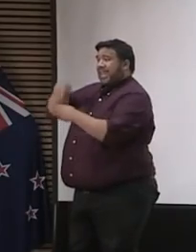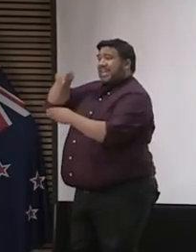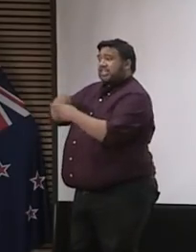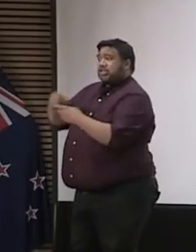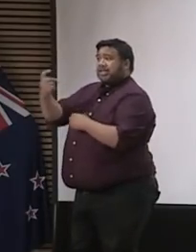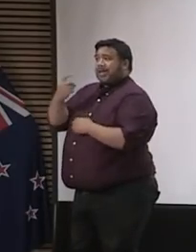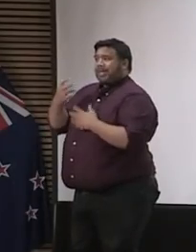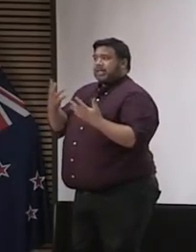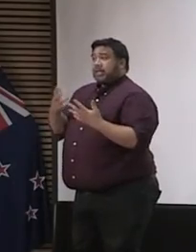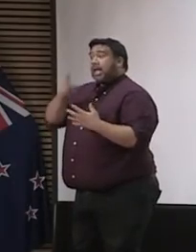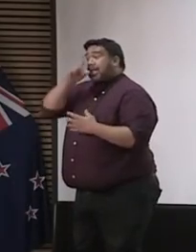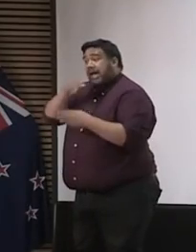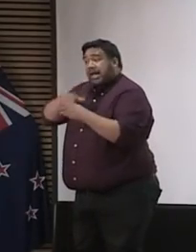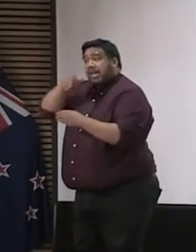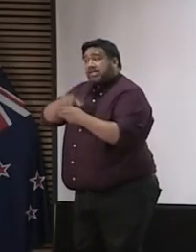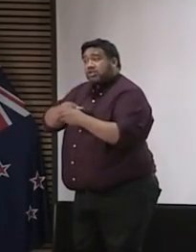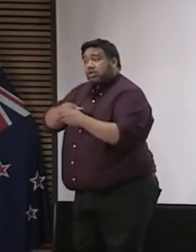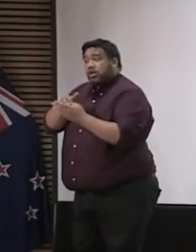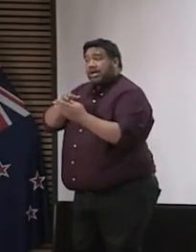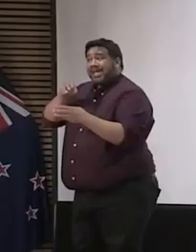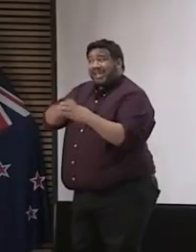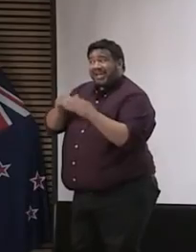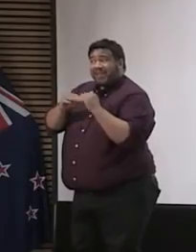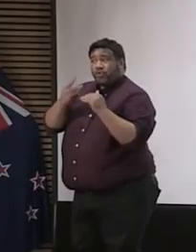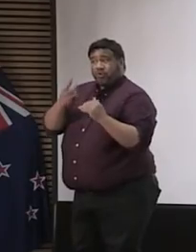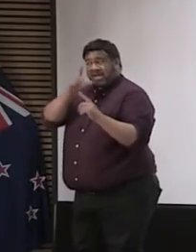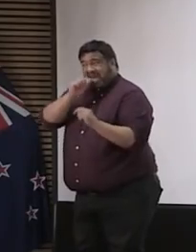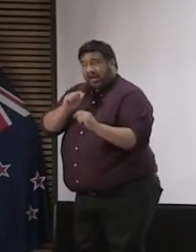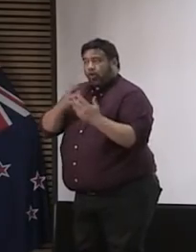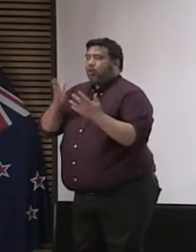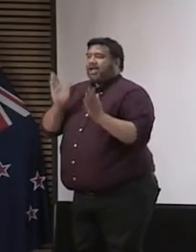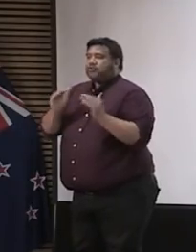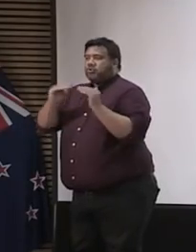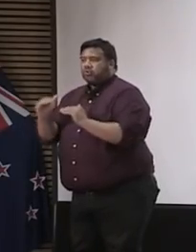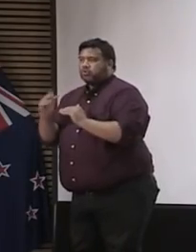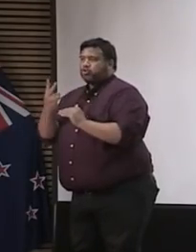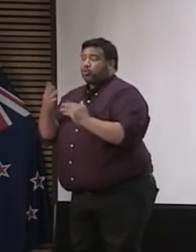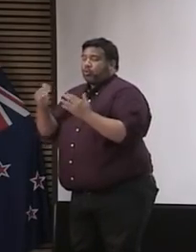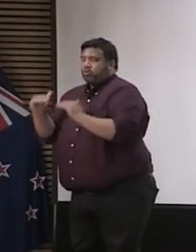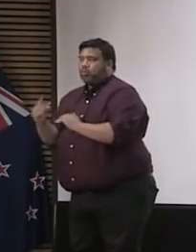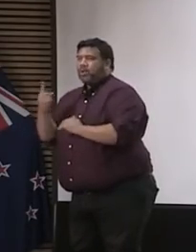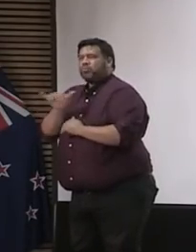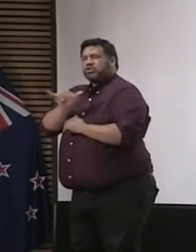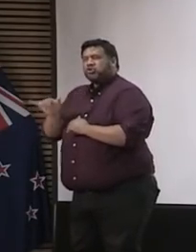Could it occur undera level 2 or level 3? TheElectoral Commission has beendoing contingency planningjust for